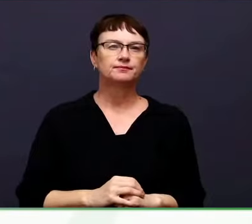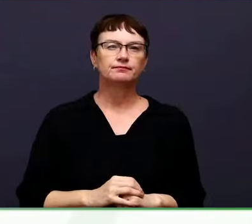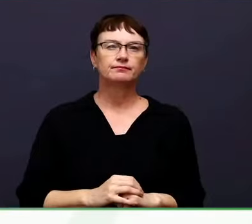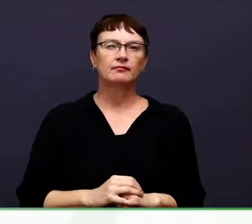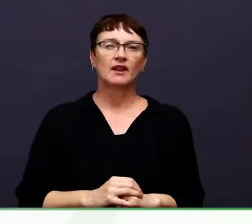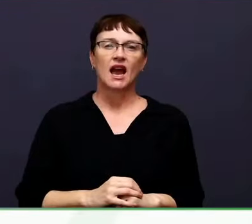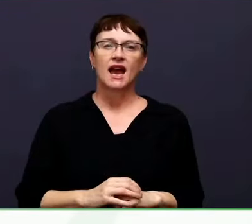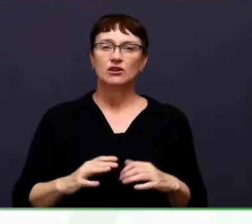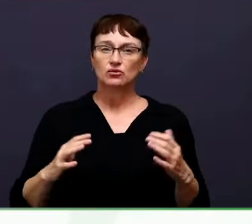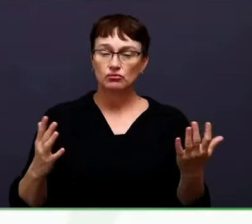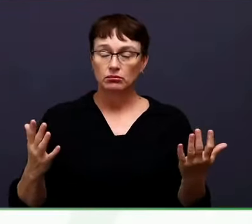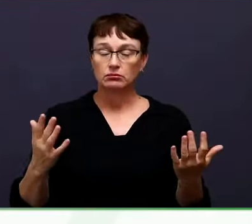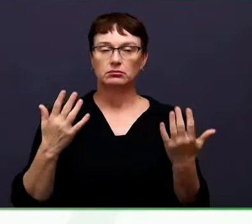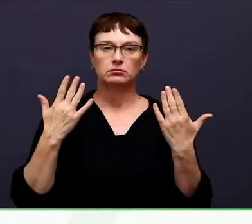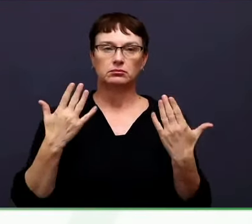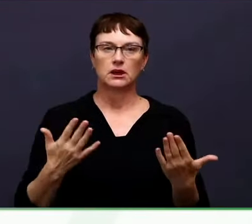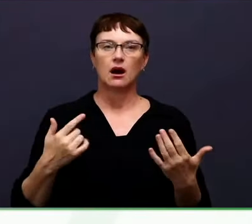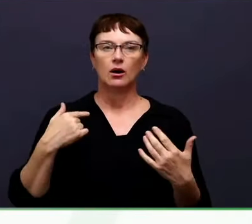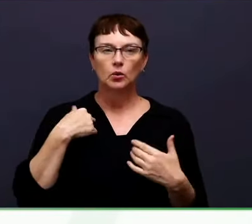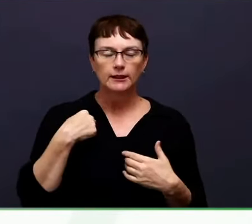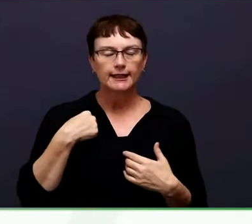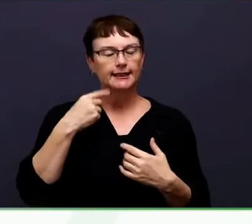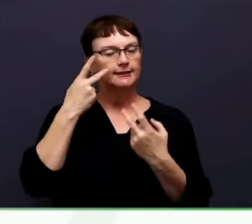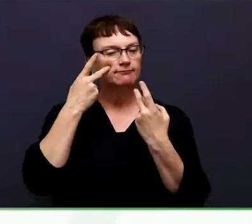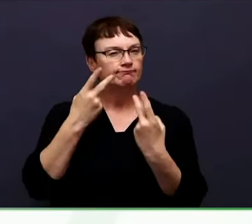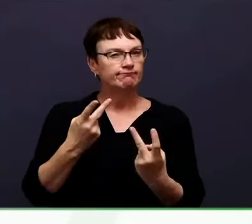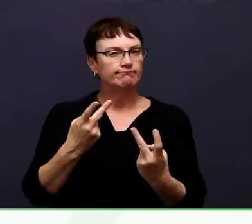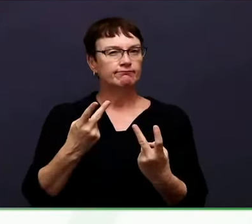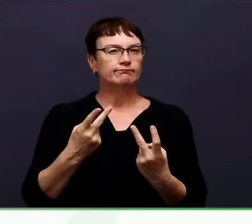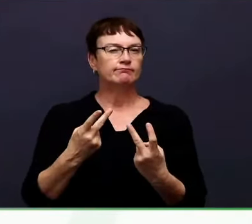participants on their individual choices and the election as a whole.